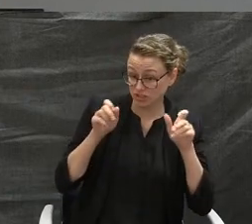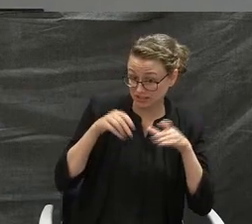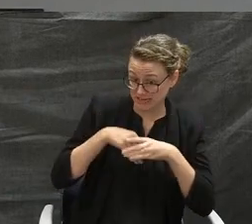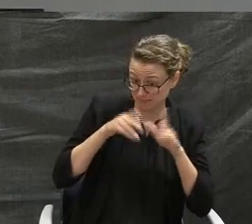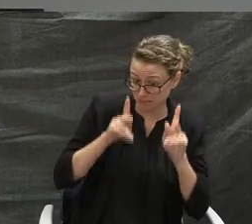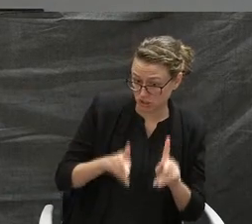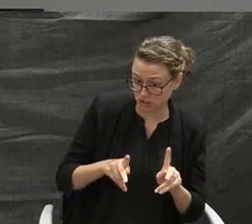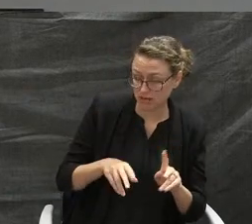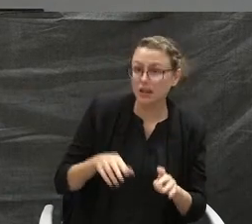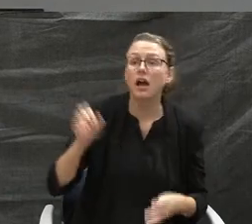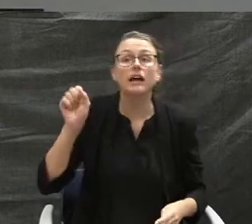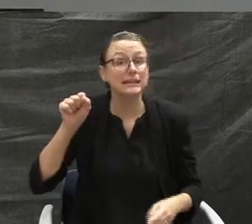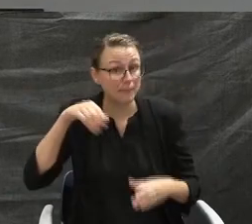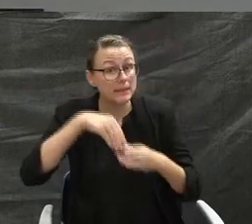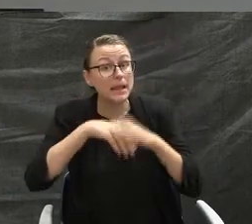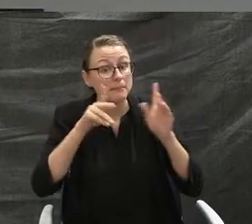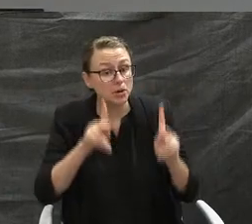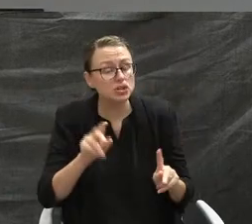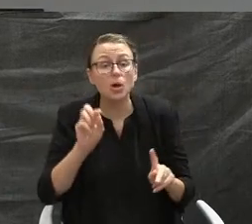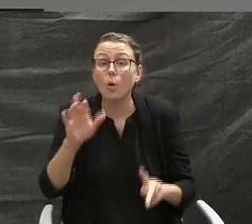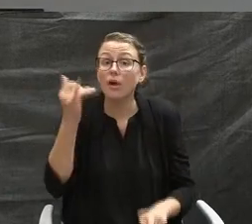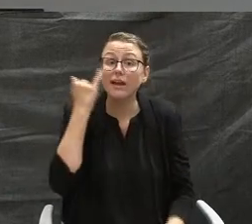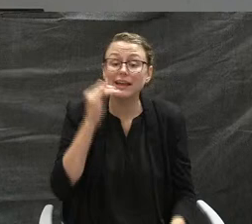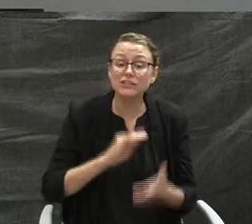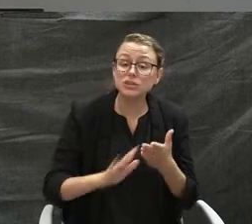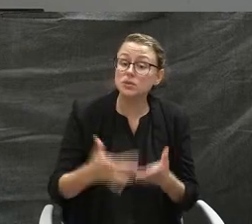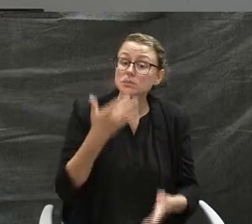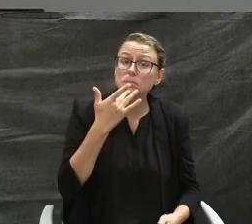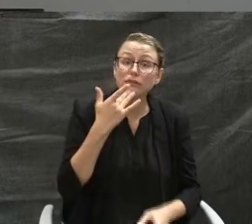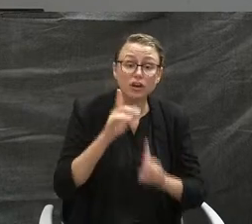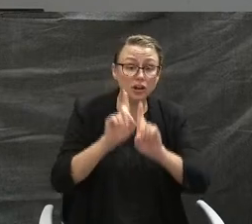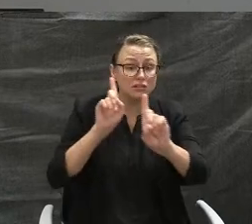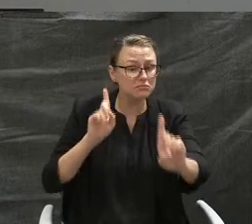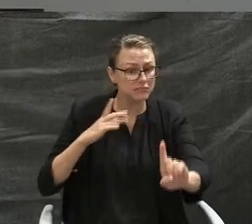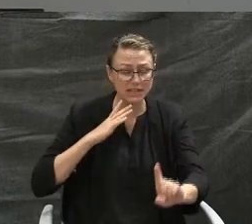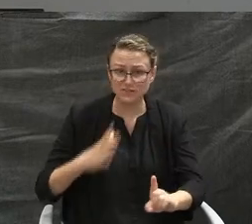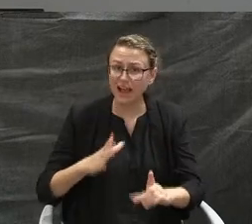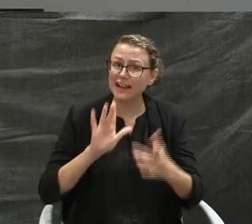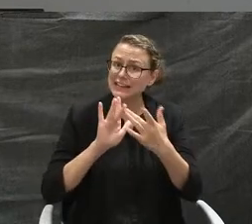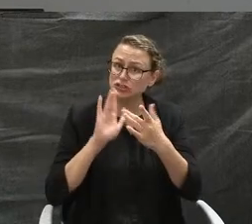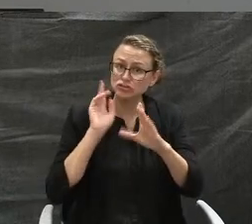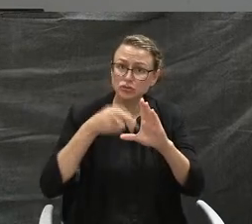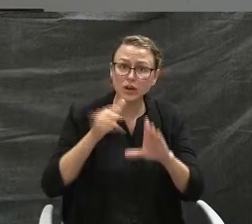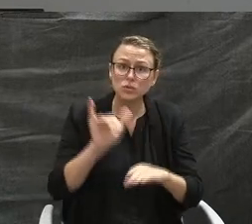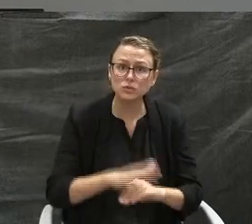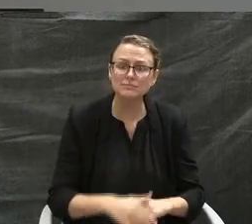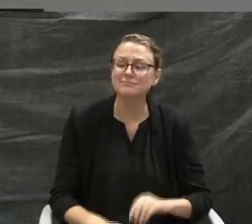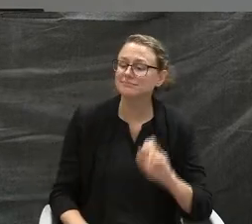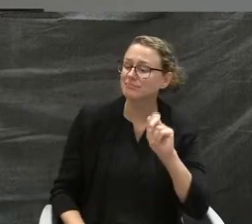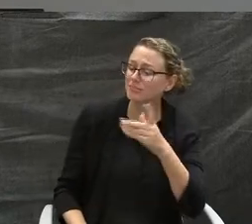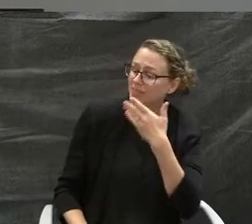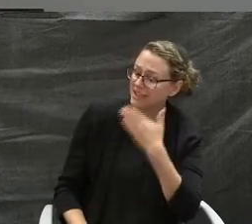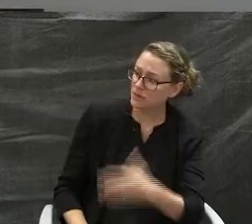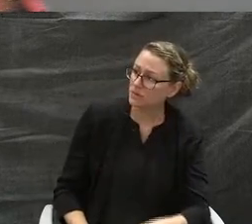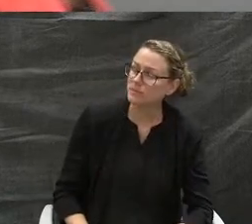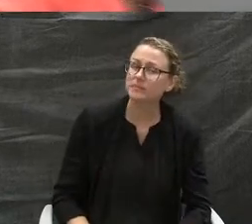in person or if the student would rather meet on line they could do that as well. Sorry, thank you.